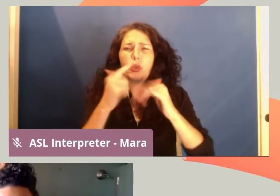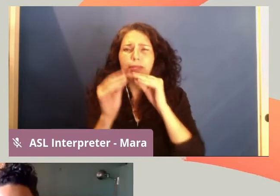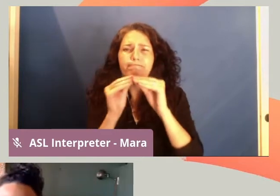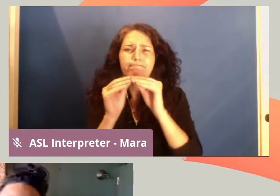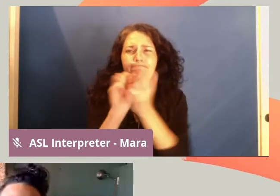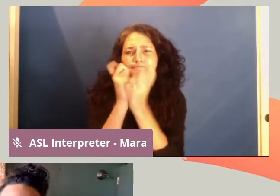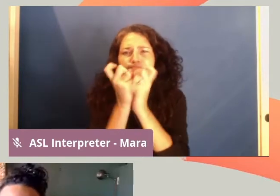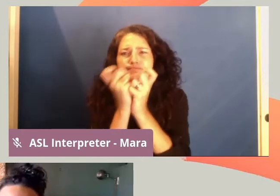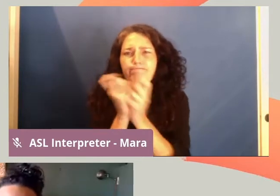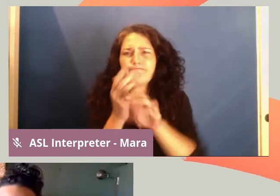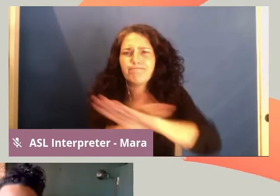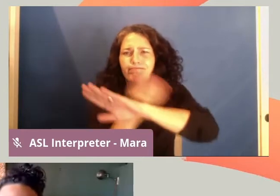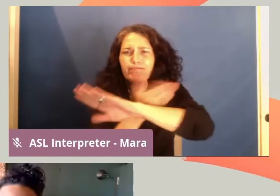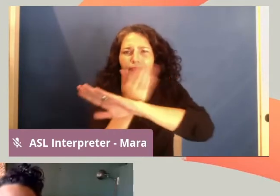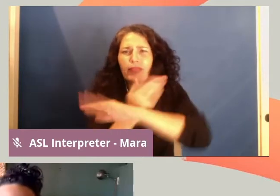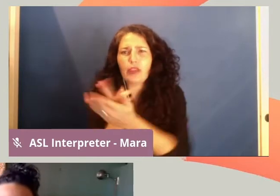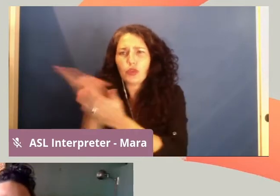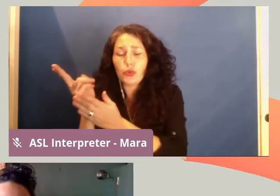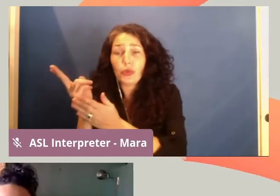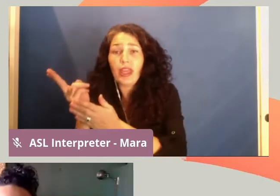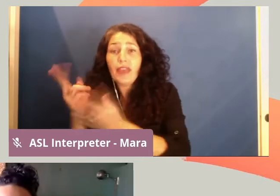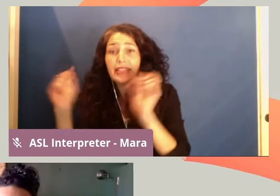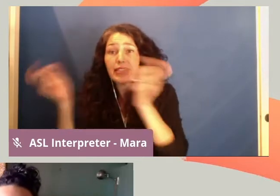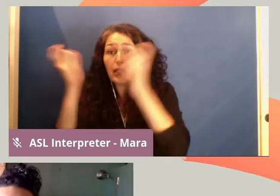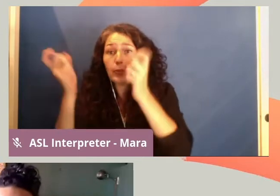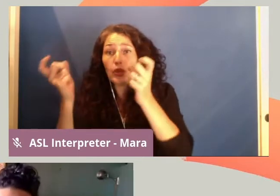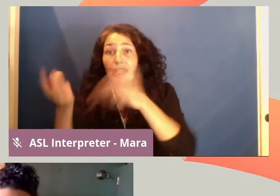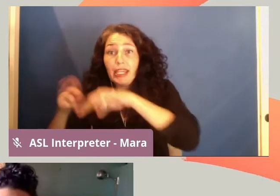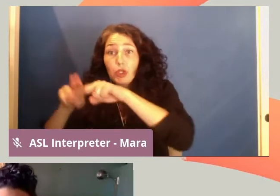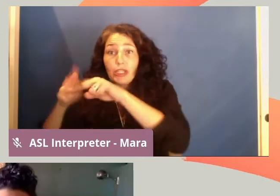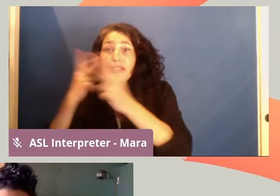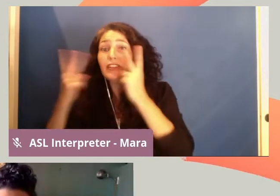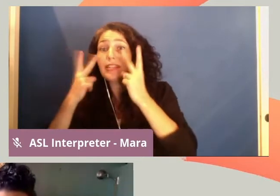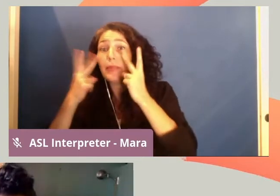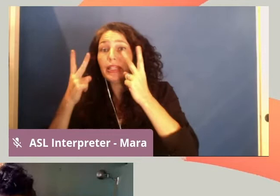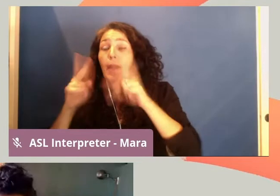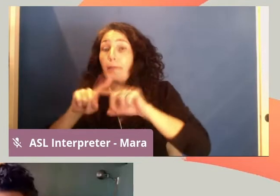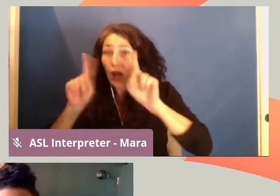the celebratory increase of visibility and the rise of social and legislative violence?